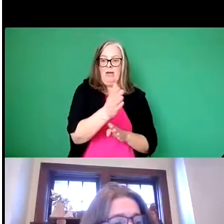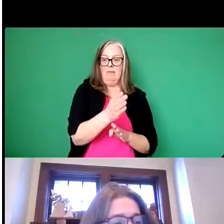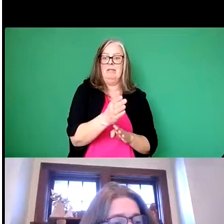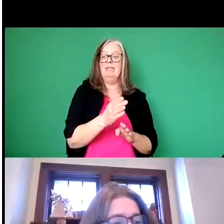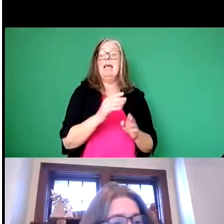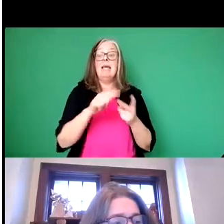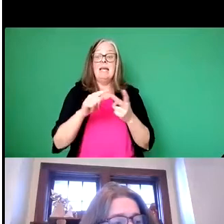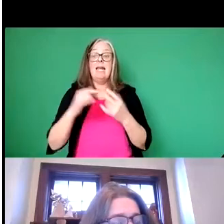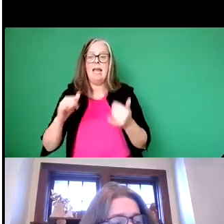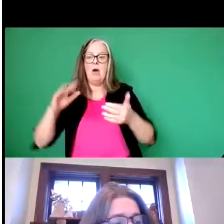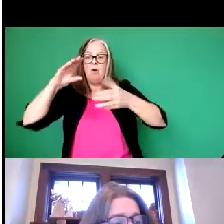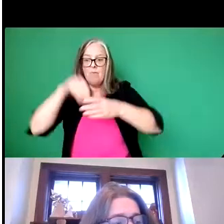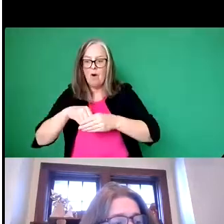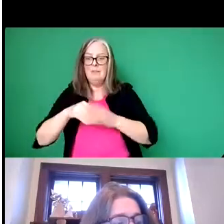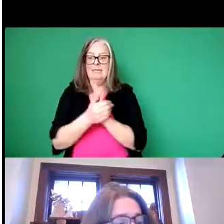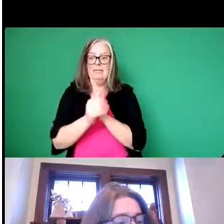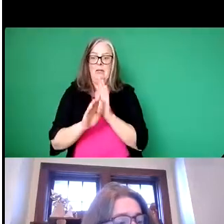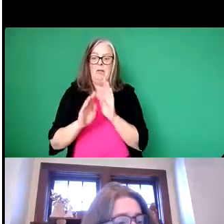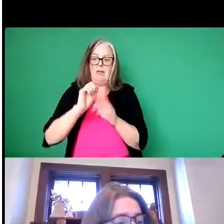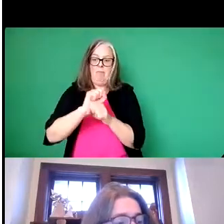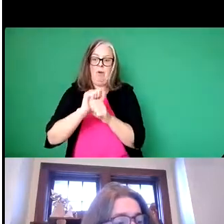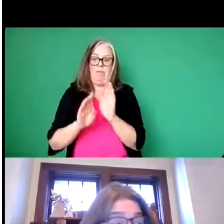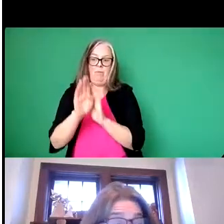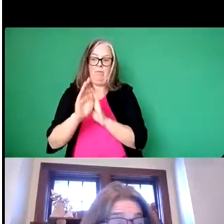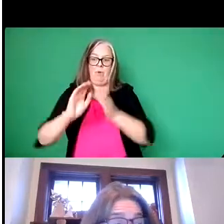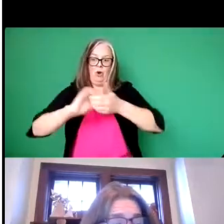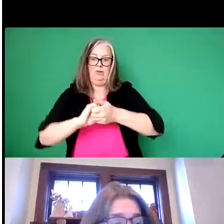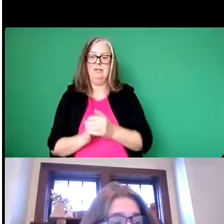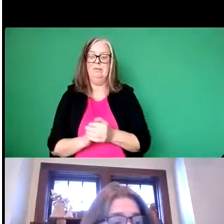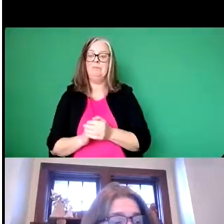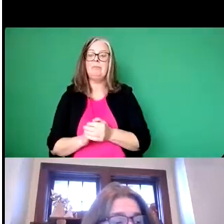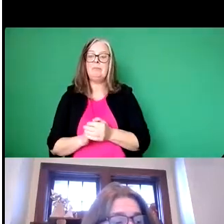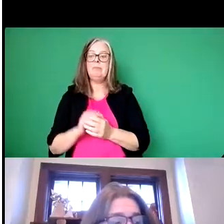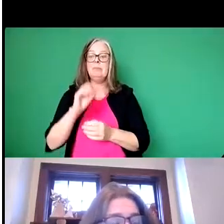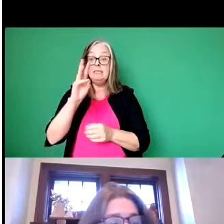career with the manitoba liquor and lotteries in the surveillance department and the previous